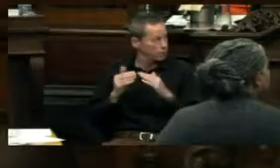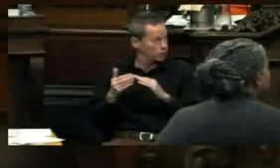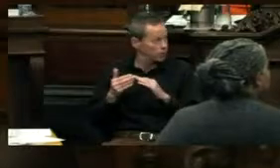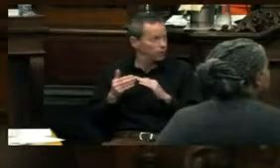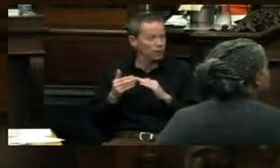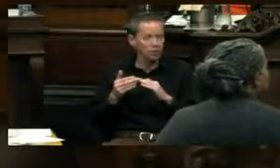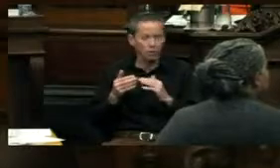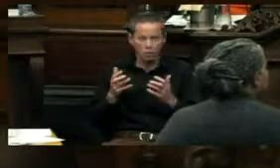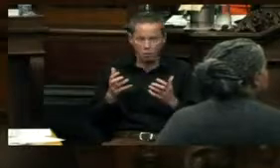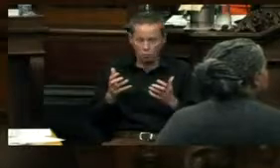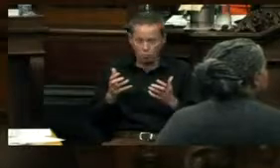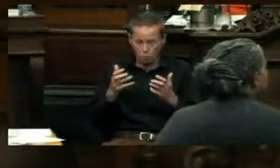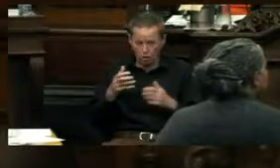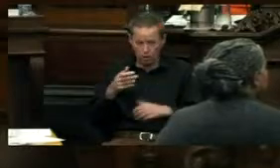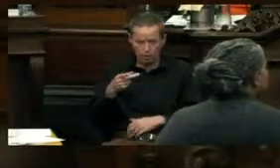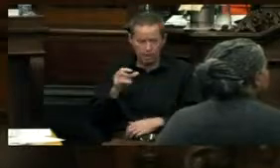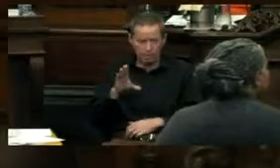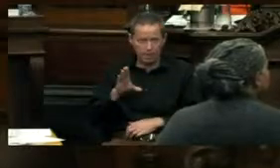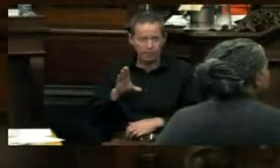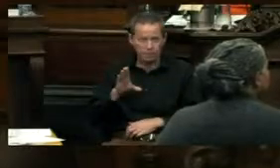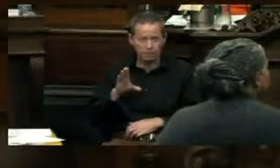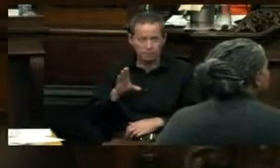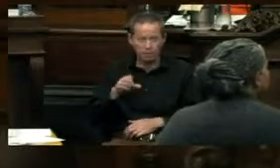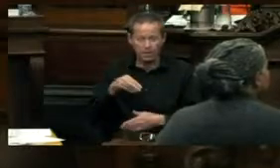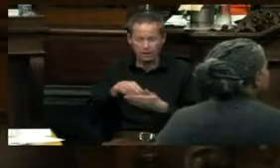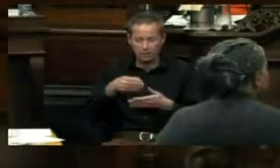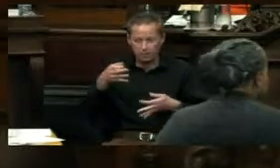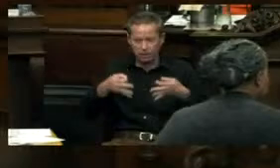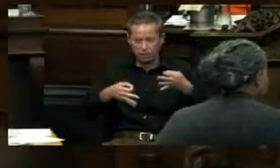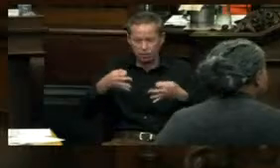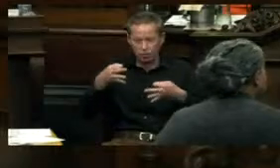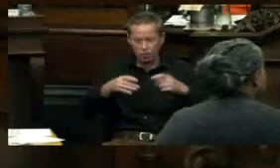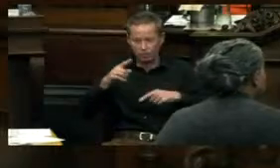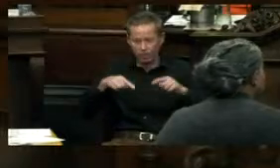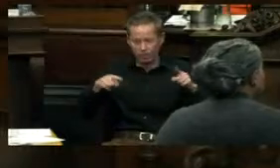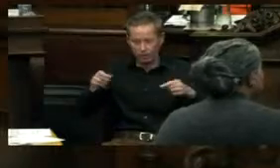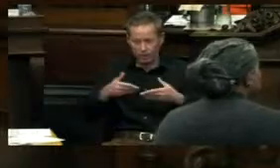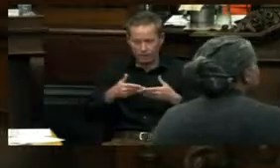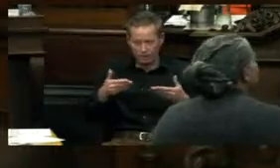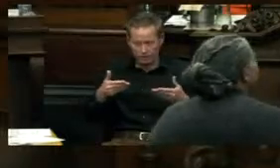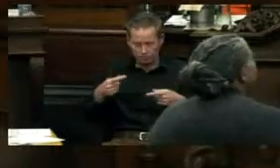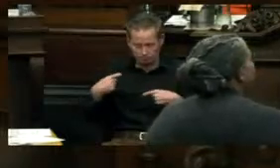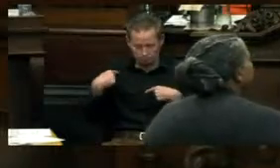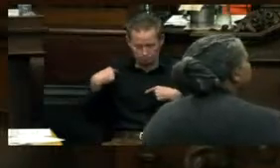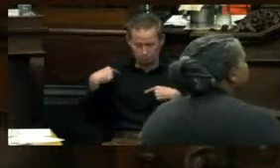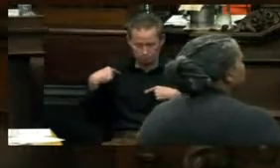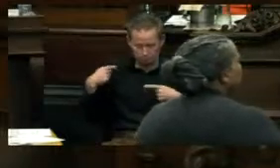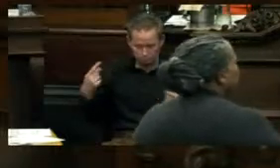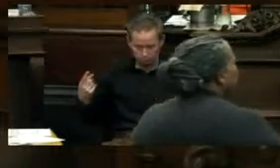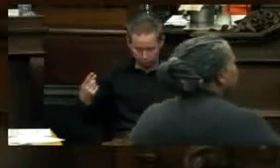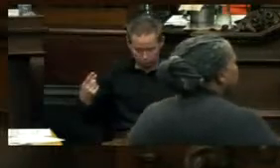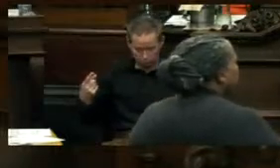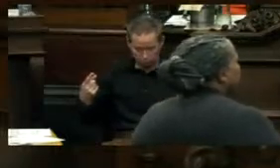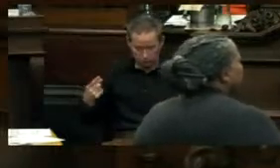happening right now. And right now. This, this community wanted this Police Accountability